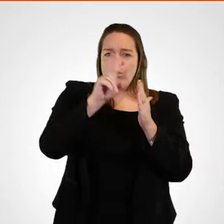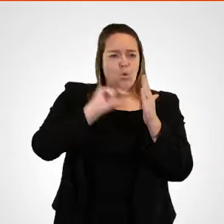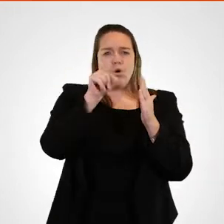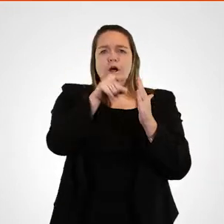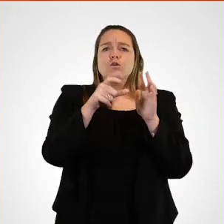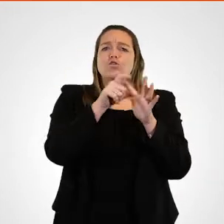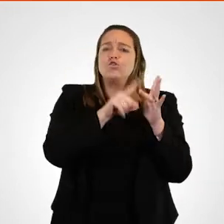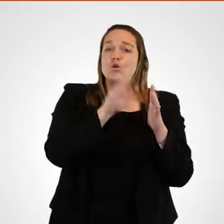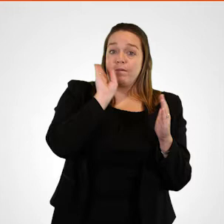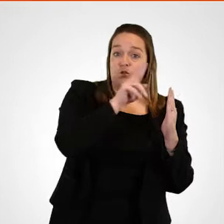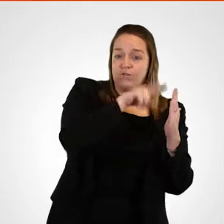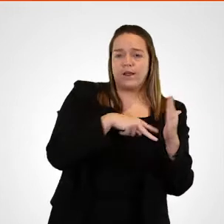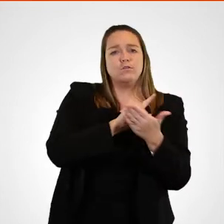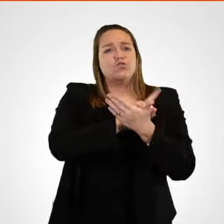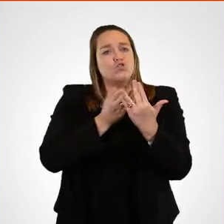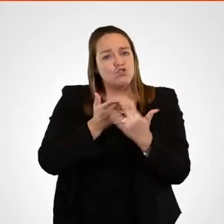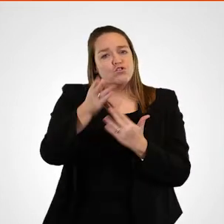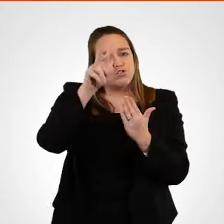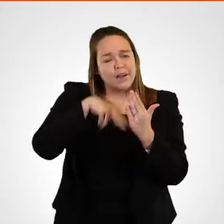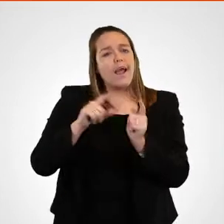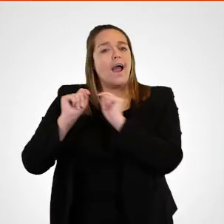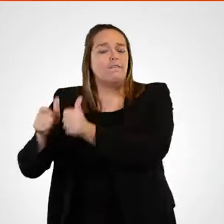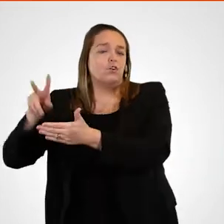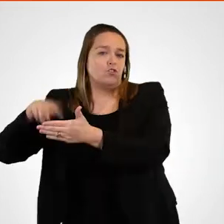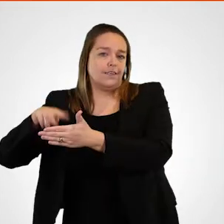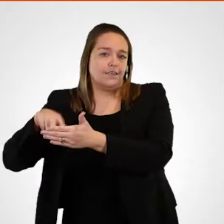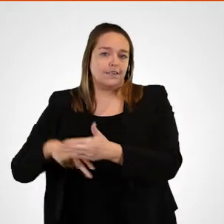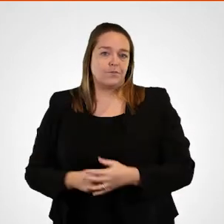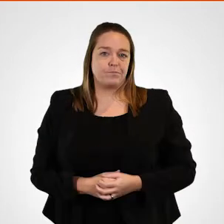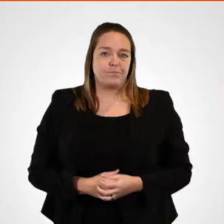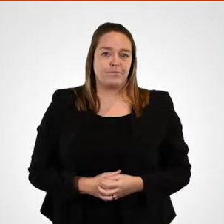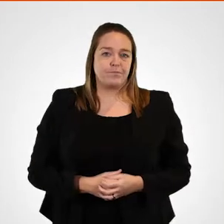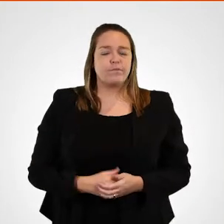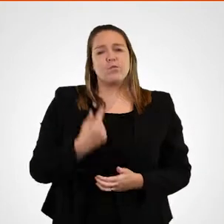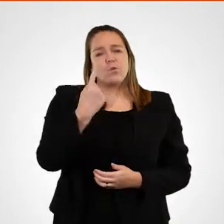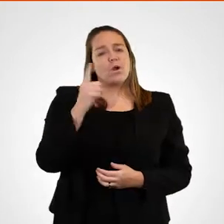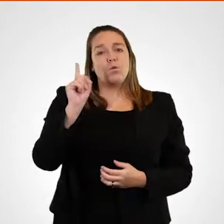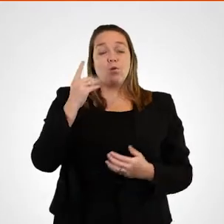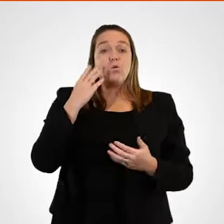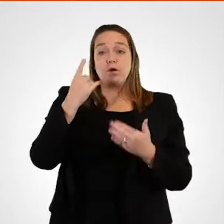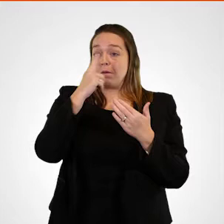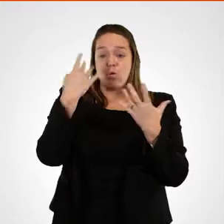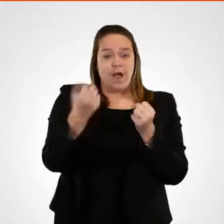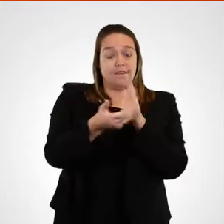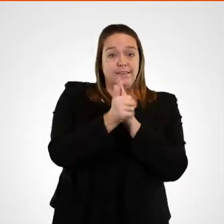what do they do during reading and what do they do after? One of the things that they do is they're always connecting things